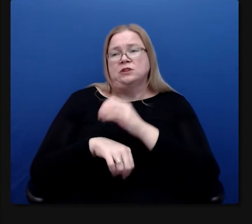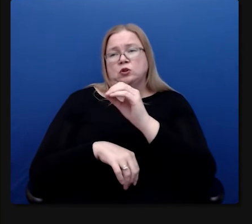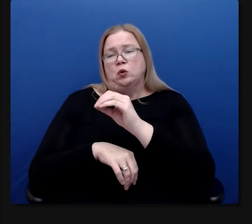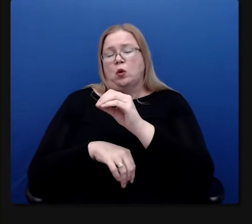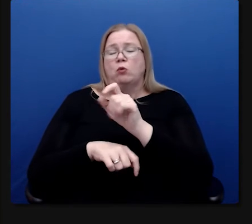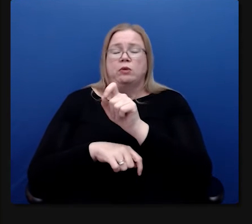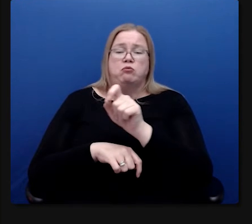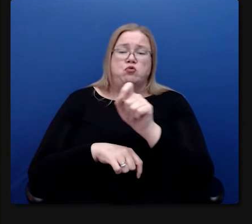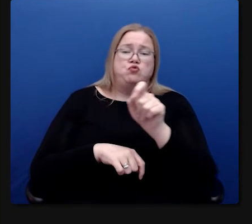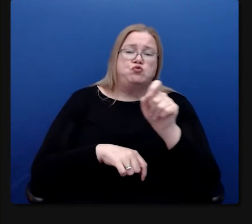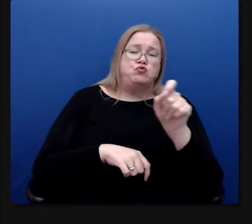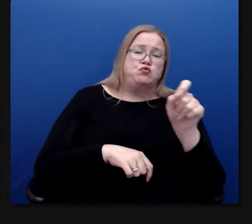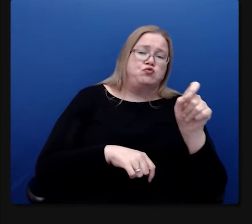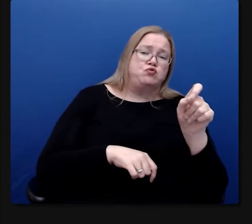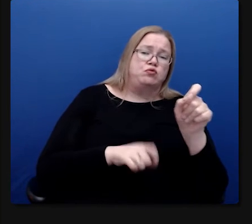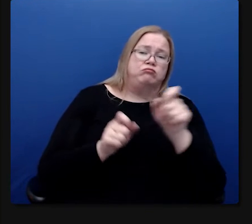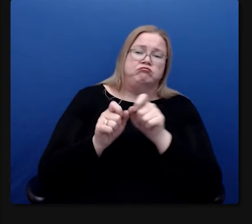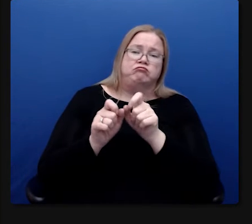But if we move this slider, we can say, set it to four.